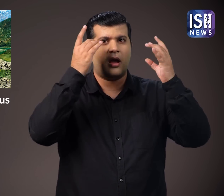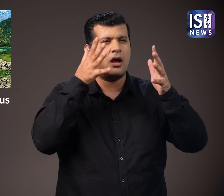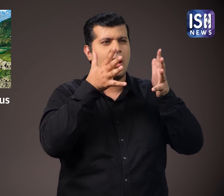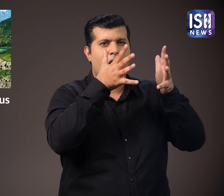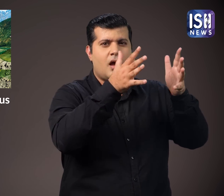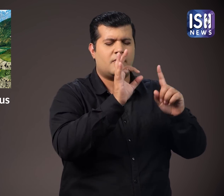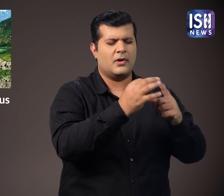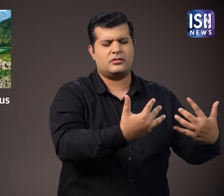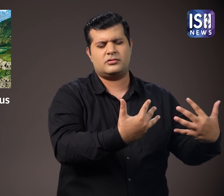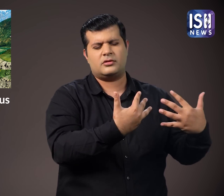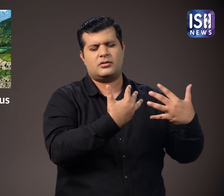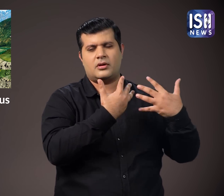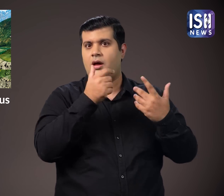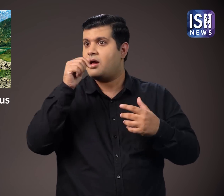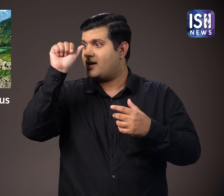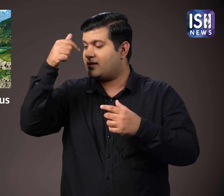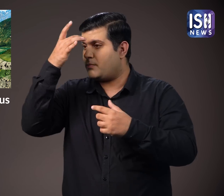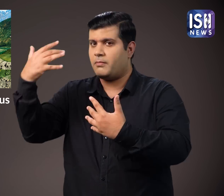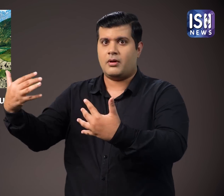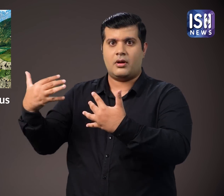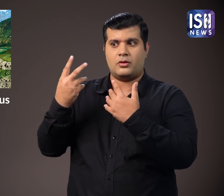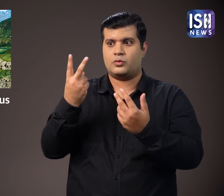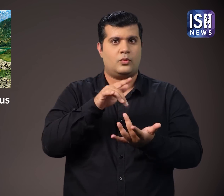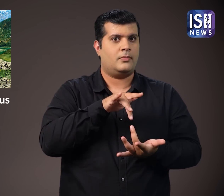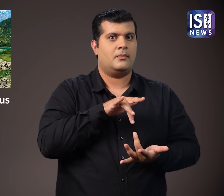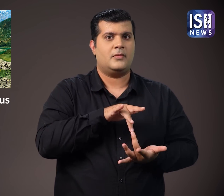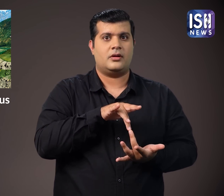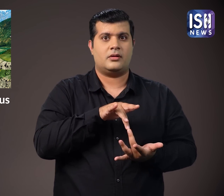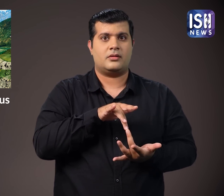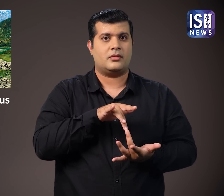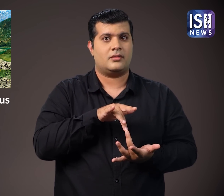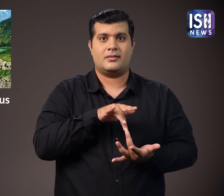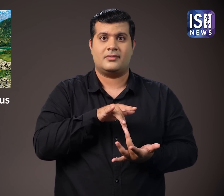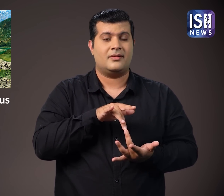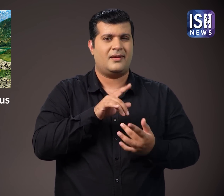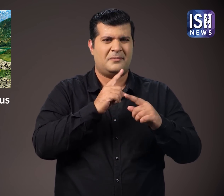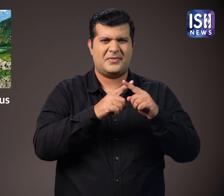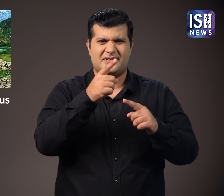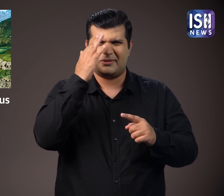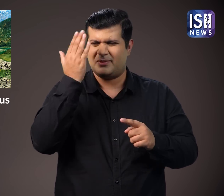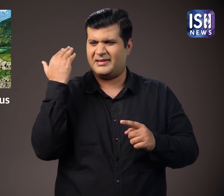They are frustrated with Pakistan, while India is also angry with Pakistan. Pakistan is caught from both sides.